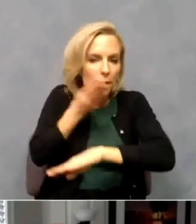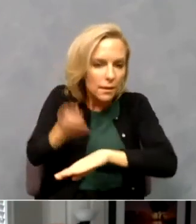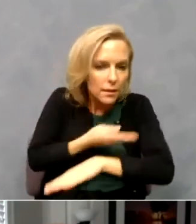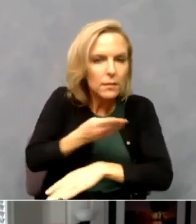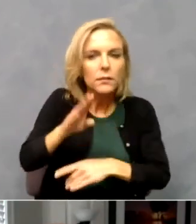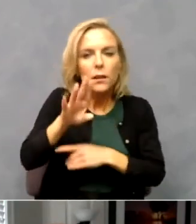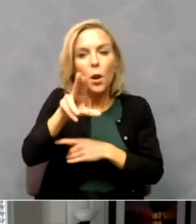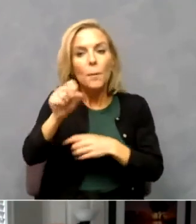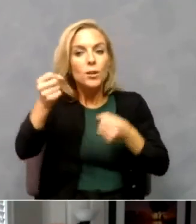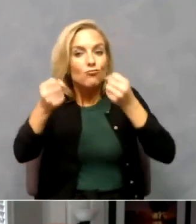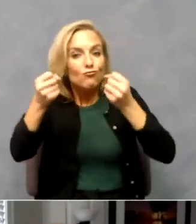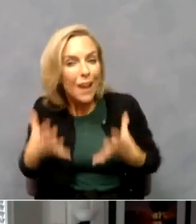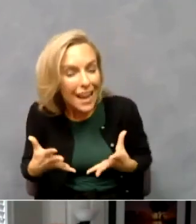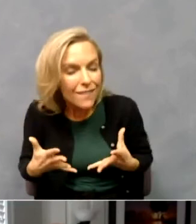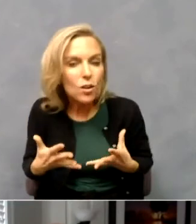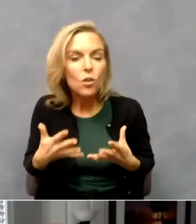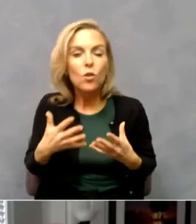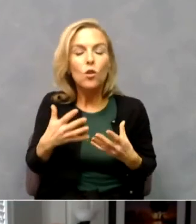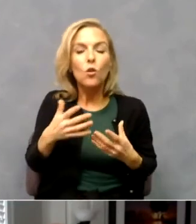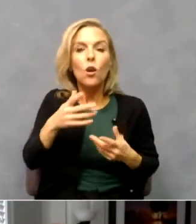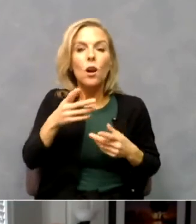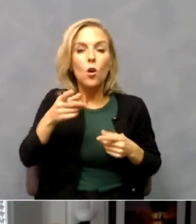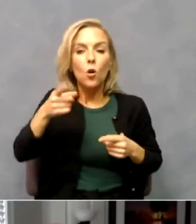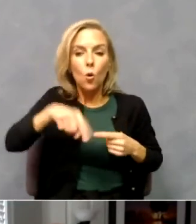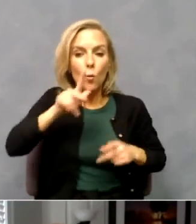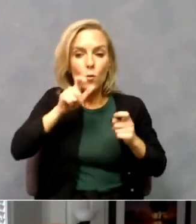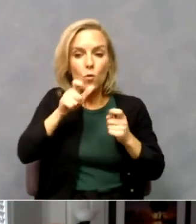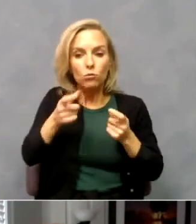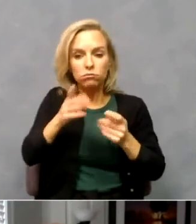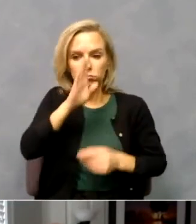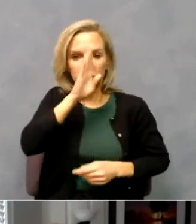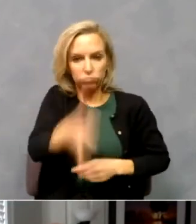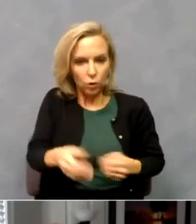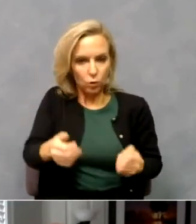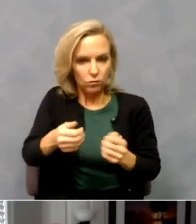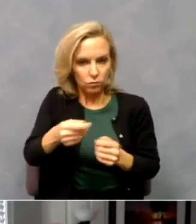are directly engaged with the students and in the learning environment or in